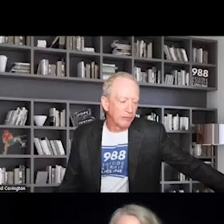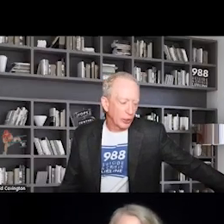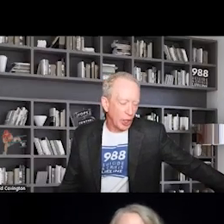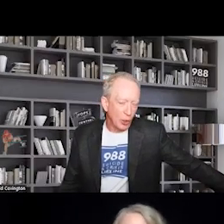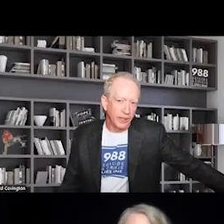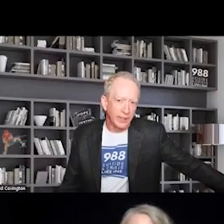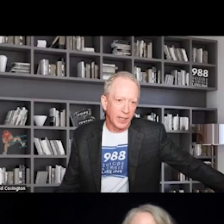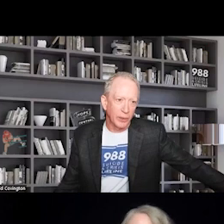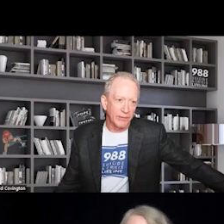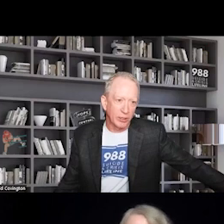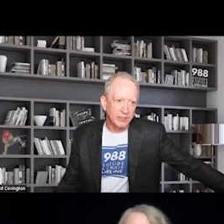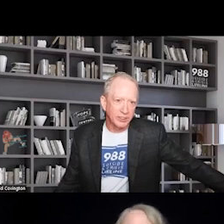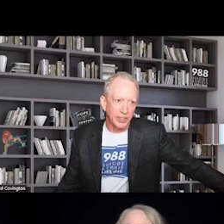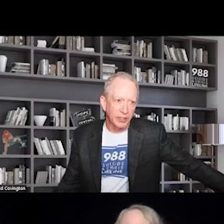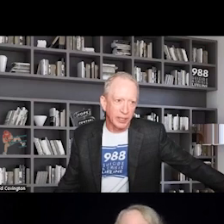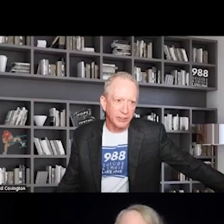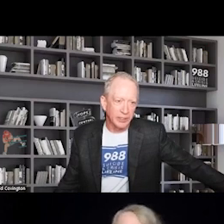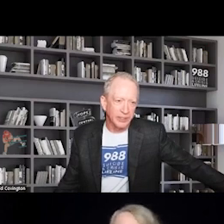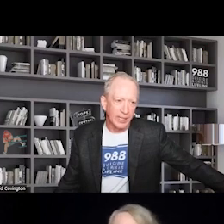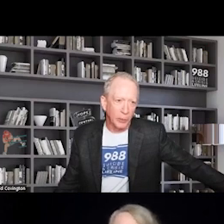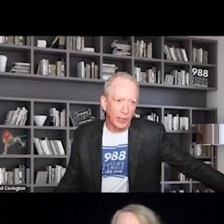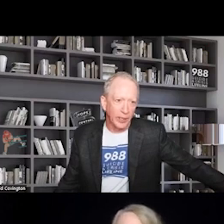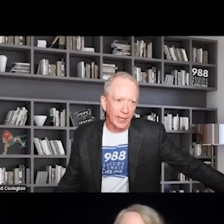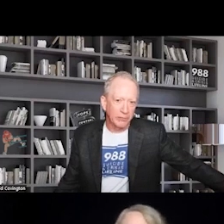BEFORE COVID, WE HAD A CRISIS CENTER IN DELAWARE AND I WOULD